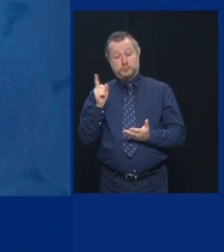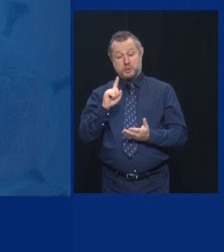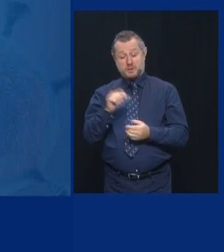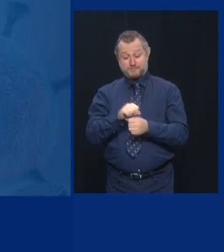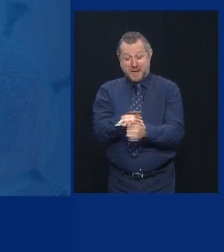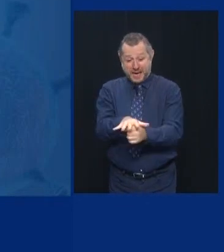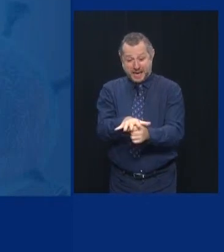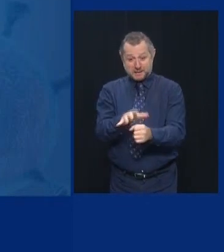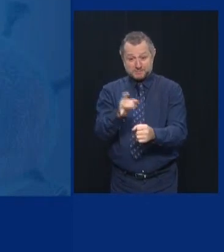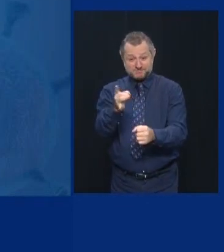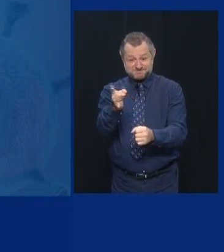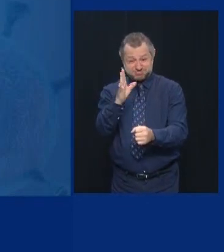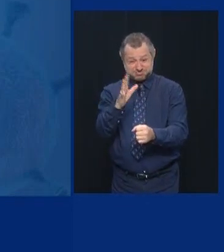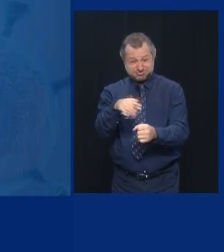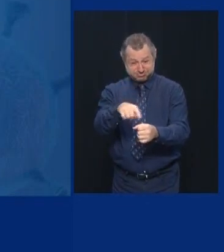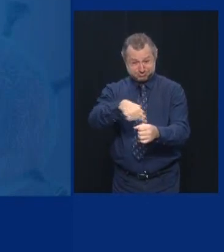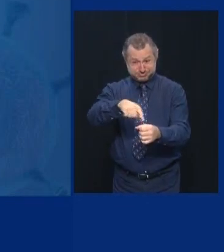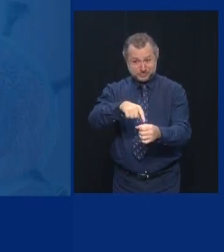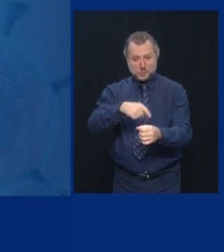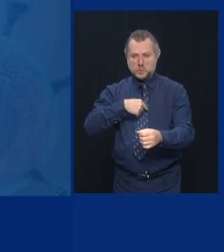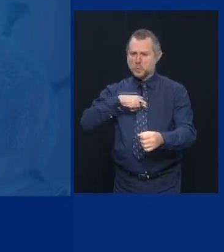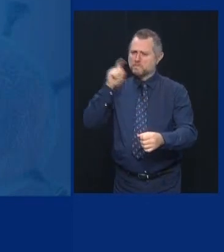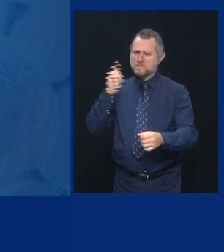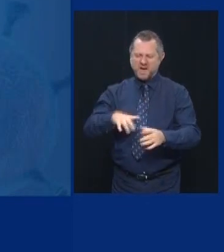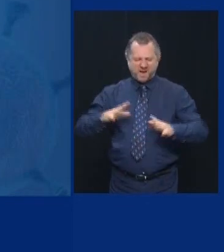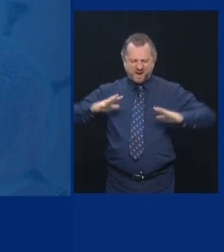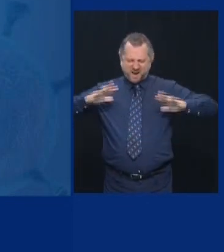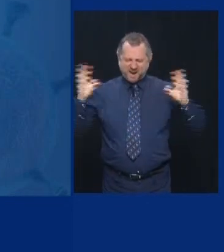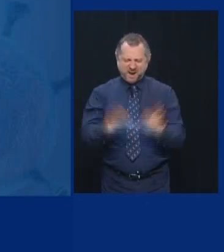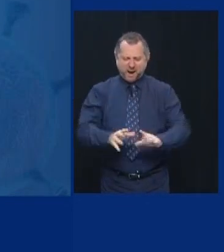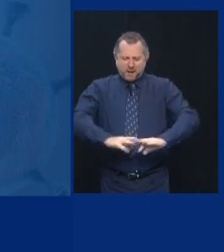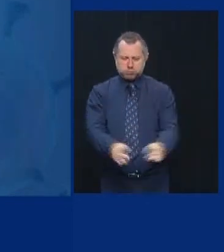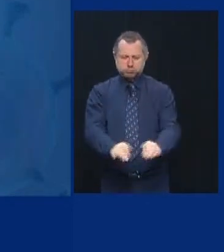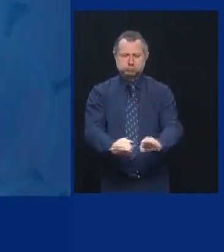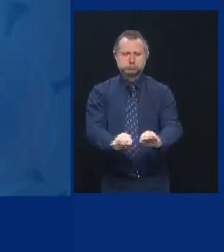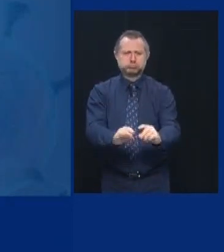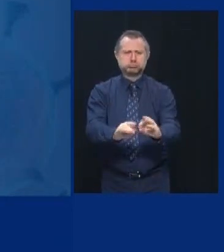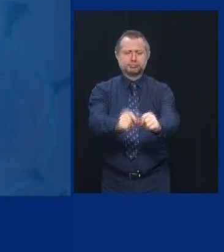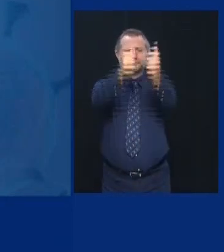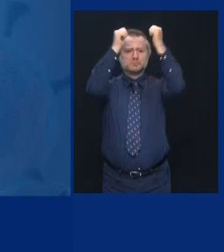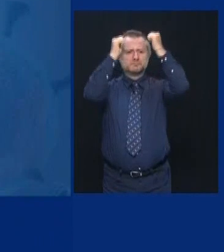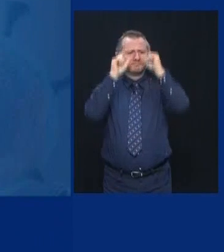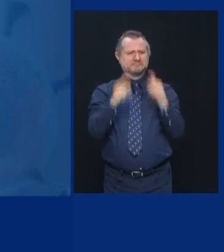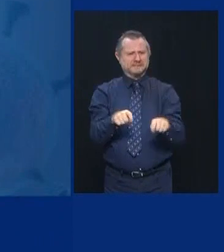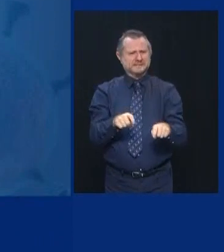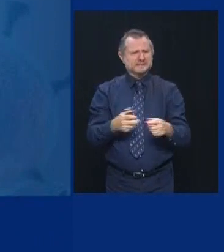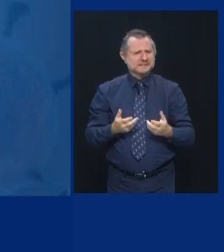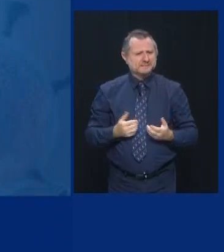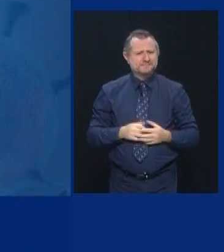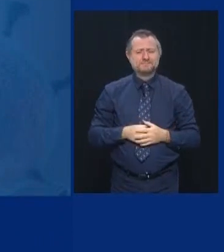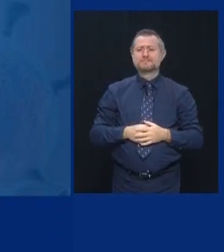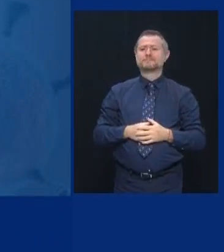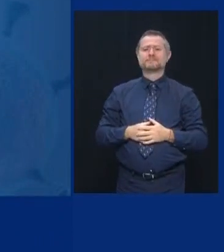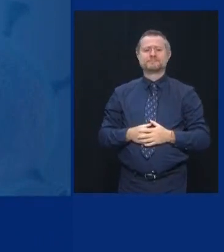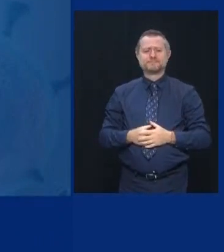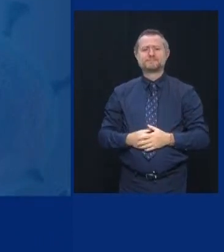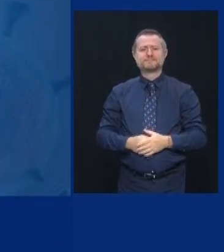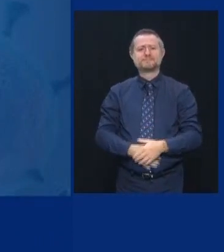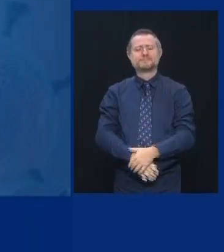BROOKLYN, NASSAU COULD BE A HOTSPOT IN ONE SECTION OF NASSAU.